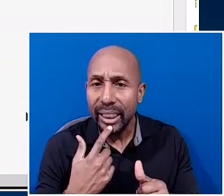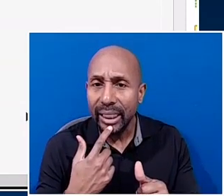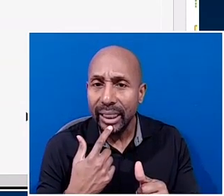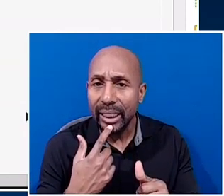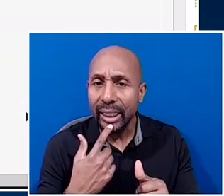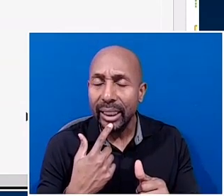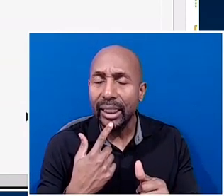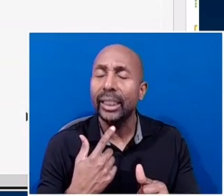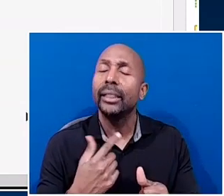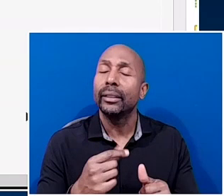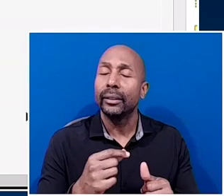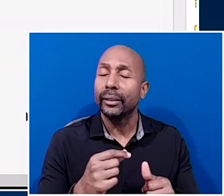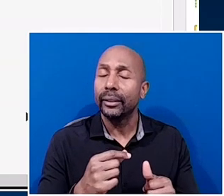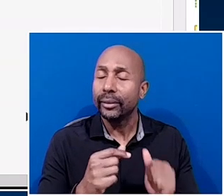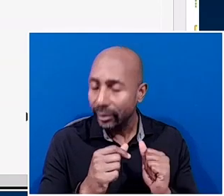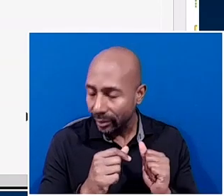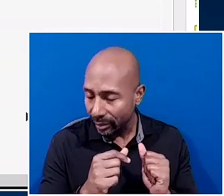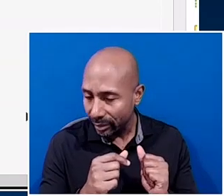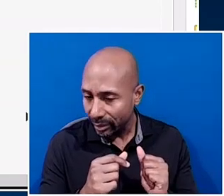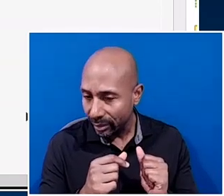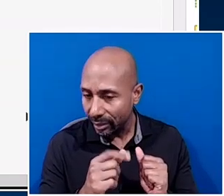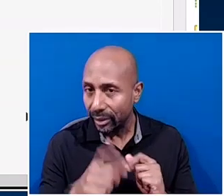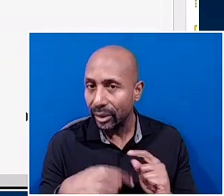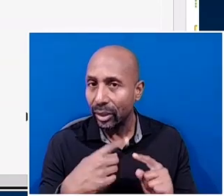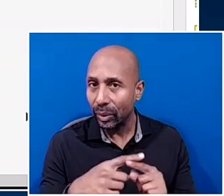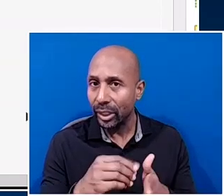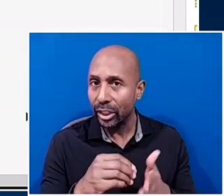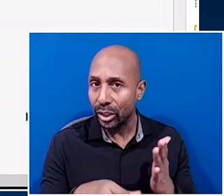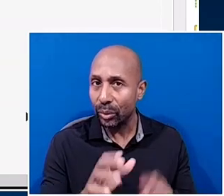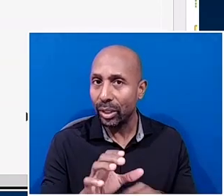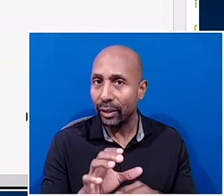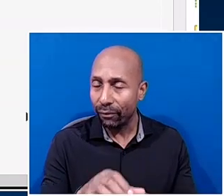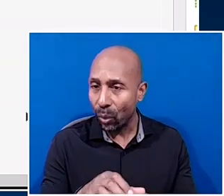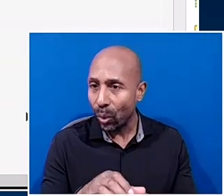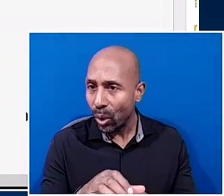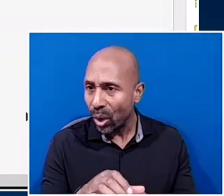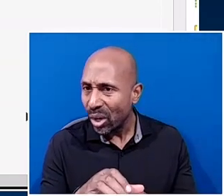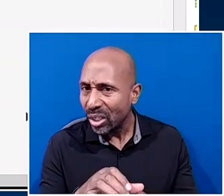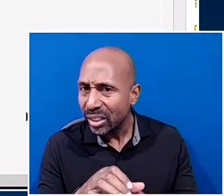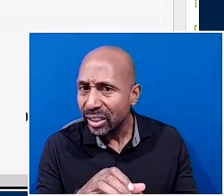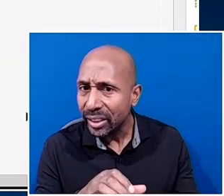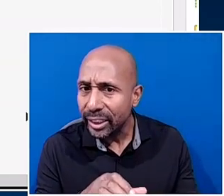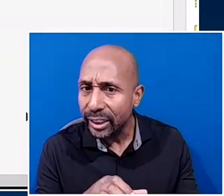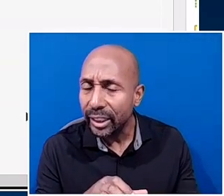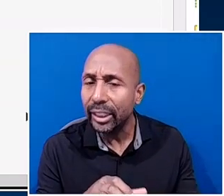circumstances where the student was forced to cease attendance for reasons outside the student's control.